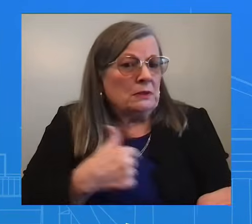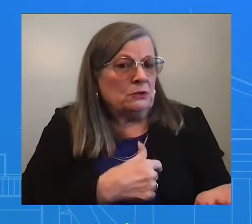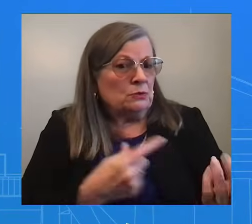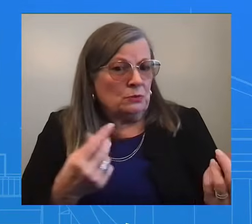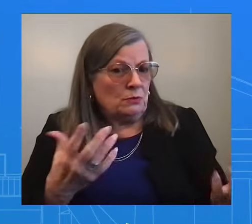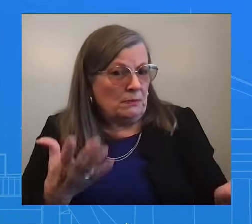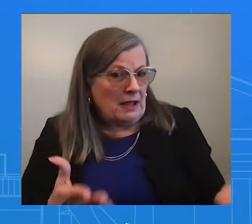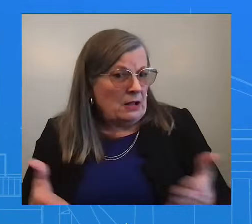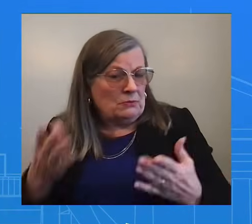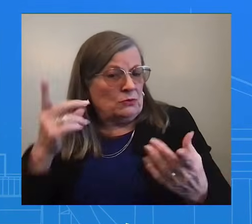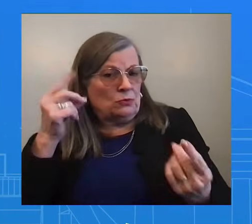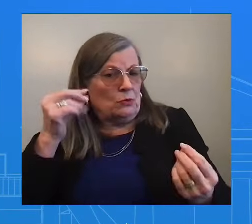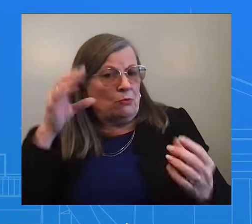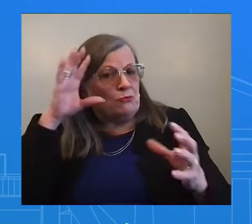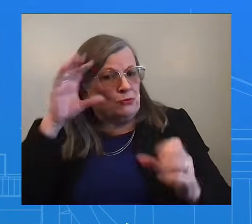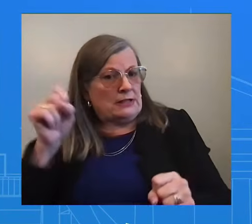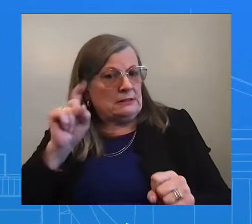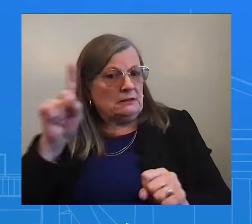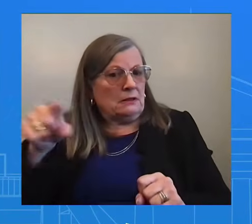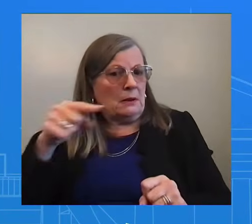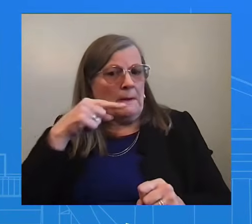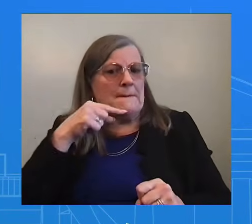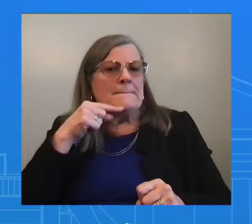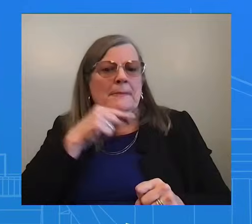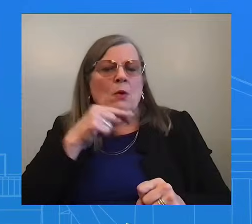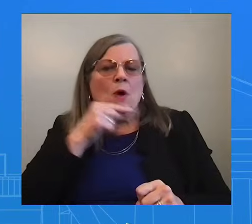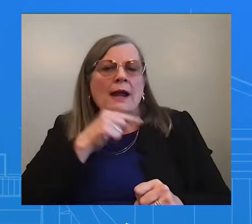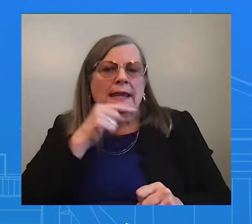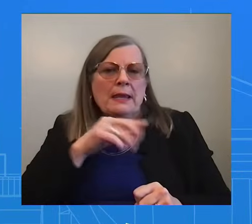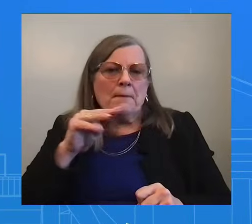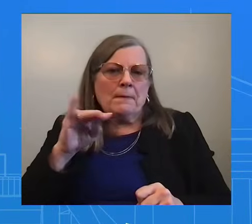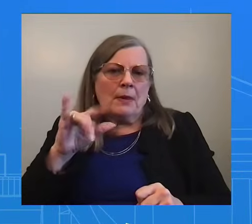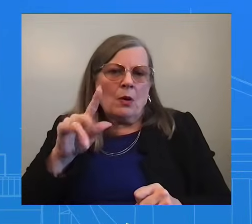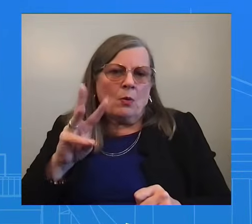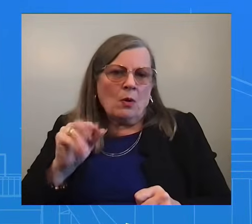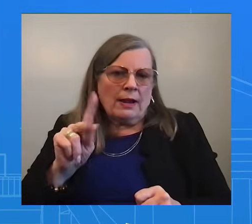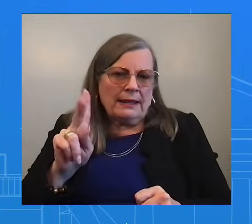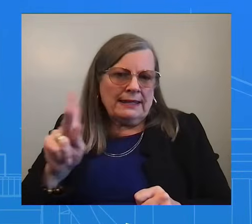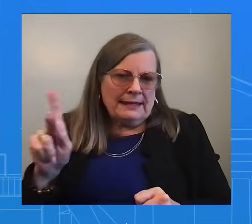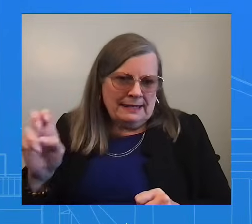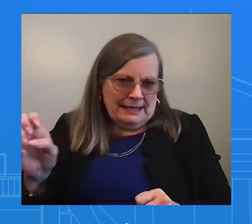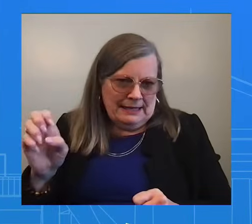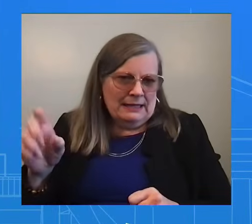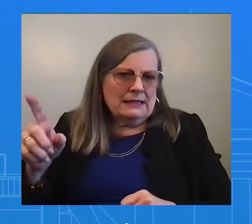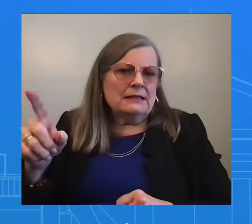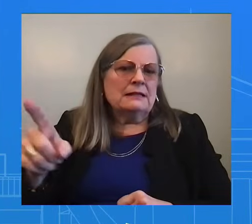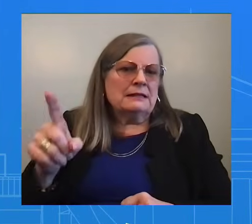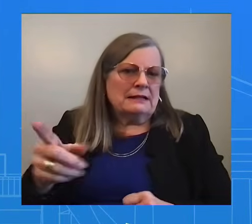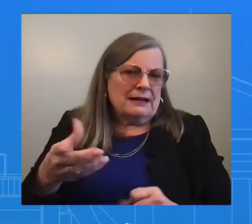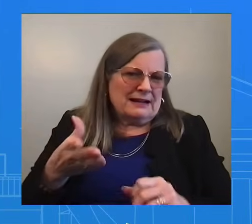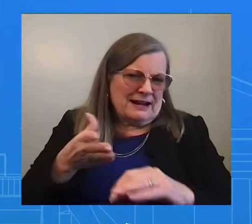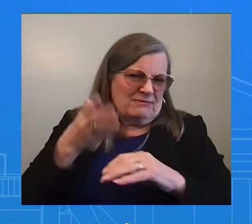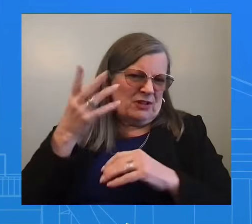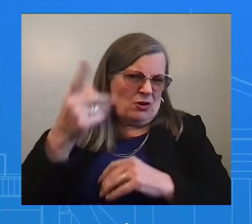spoke directly to the American people -- the people who live in Wisconsin, people who live in Milwaukee to talk about what Bidenomics has done.